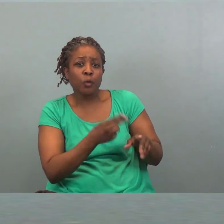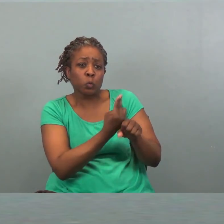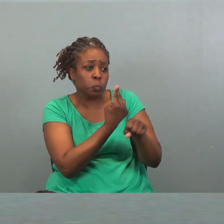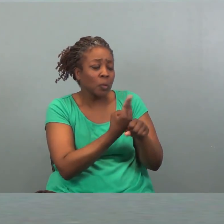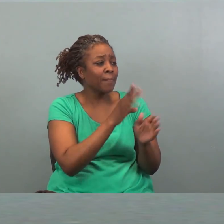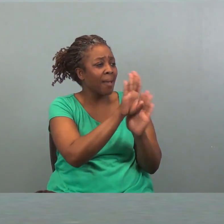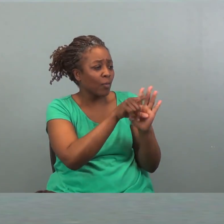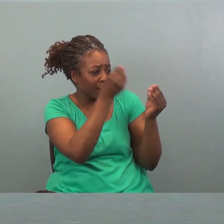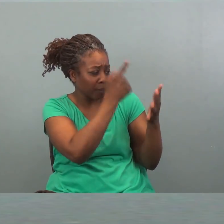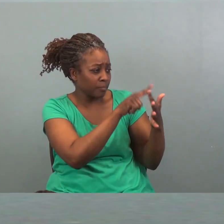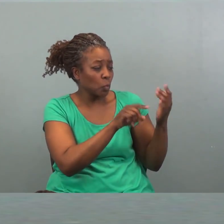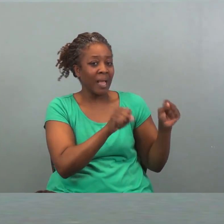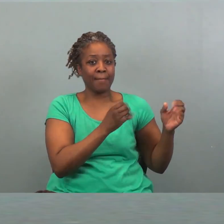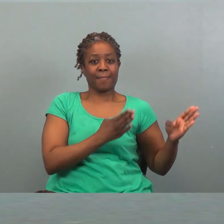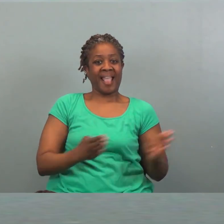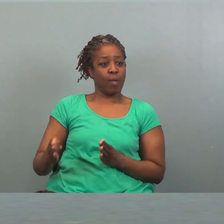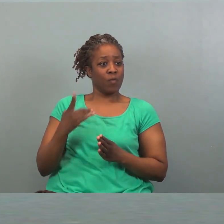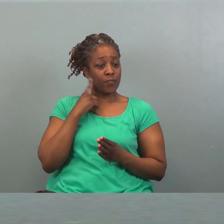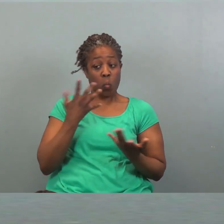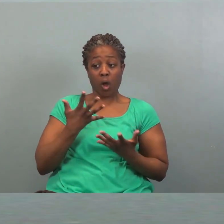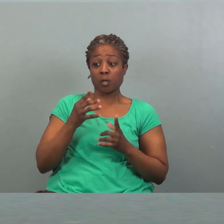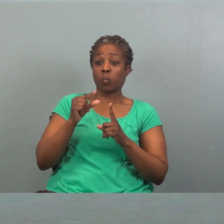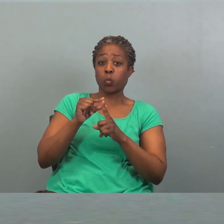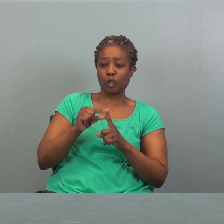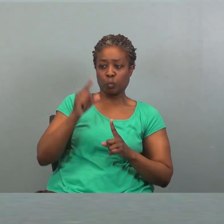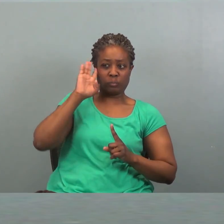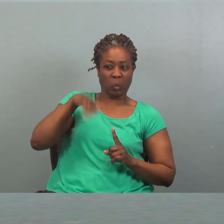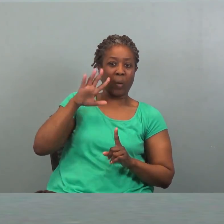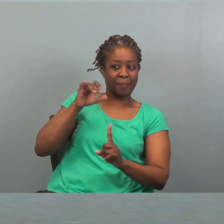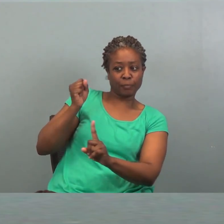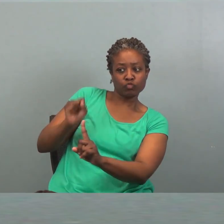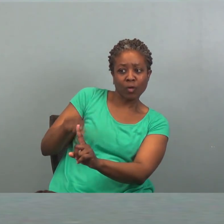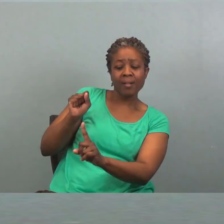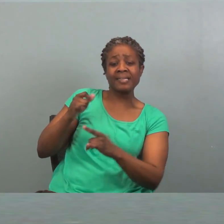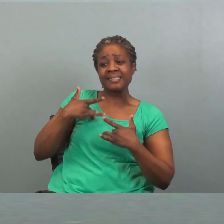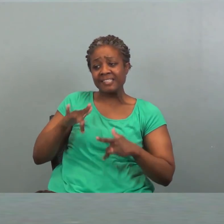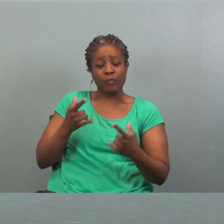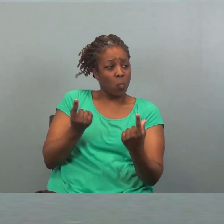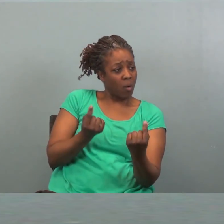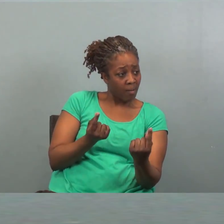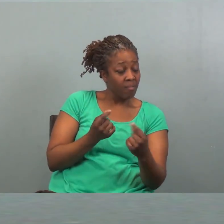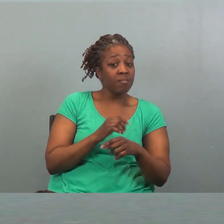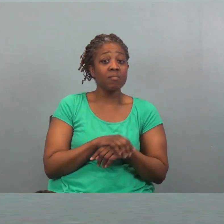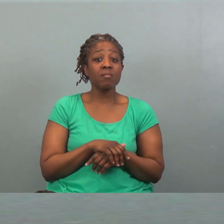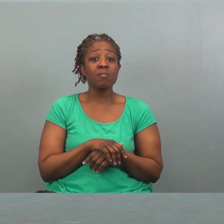terminology that may be used during the session, and background information they can share, in order to prepare for words that might be triggering or sensitive for the client.